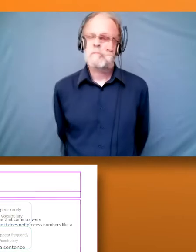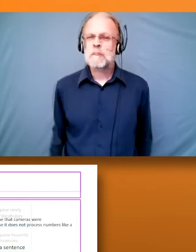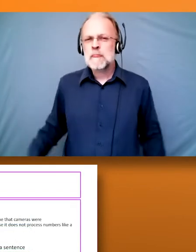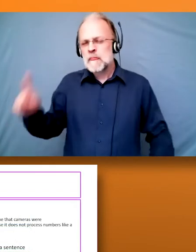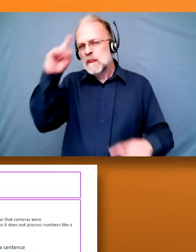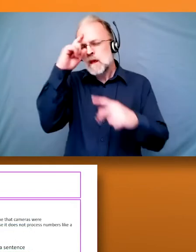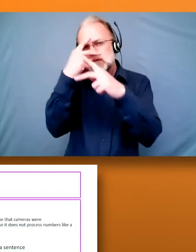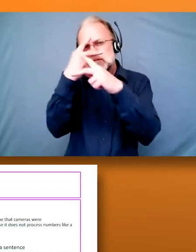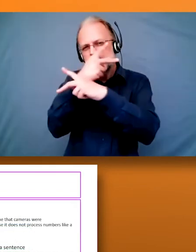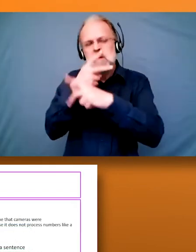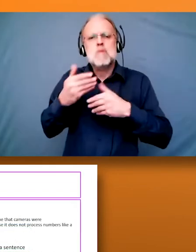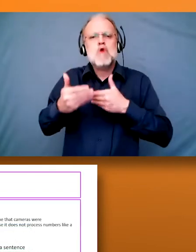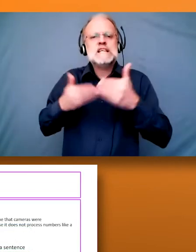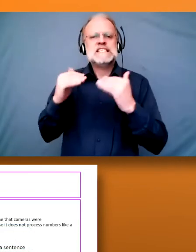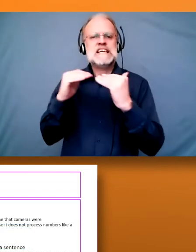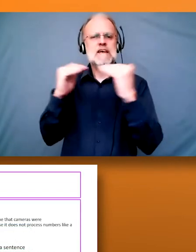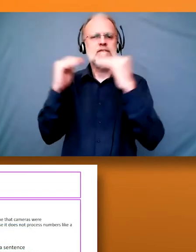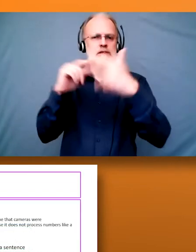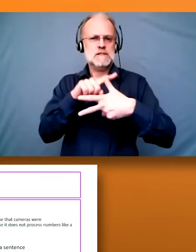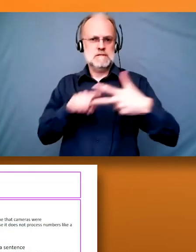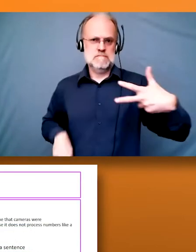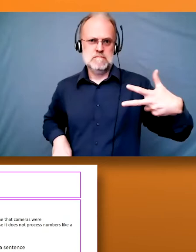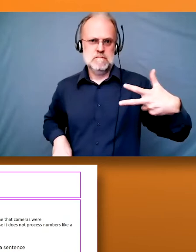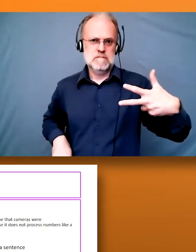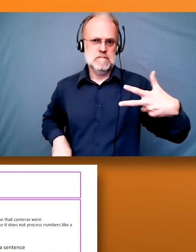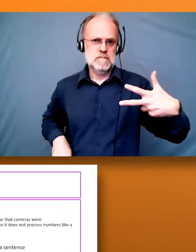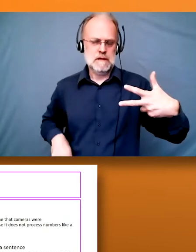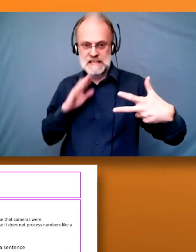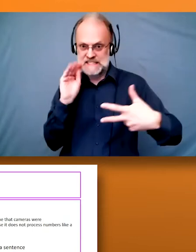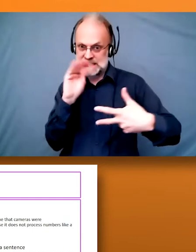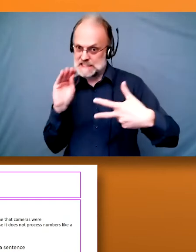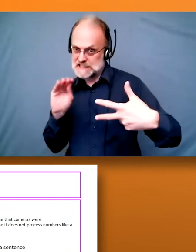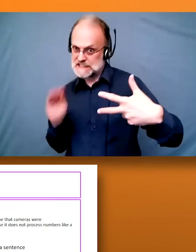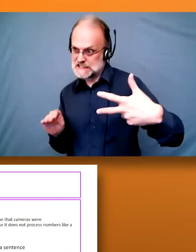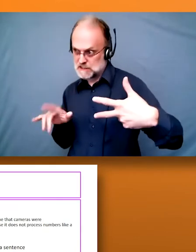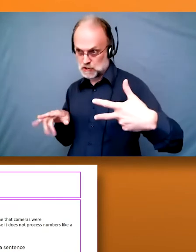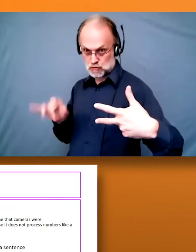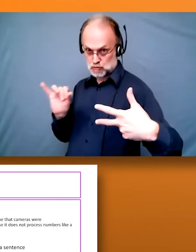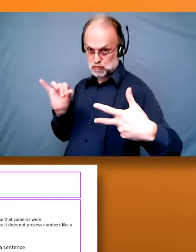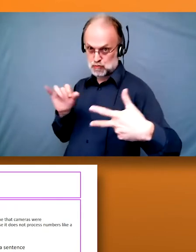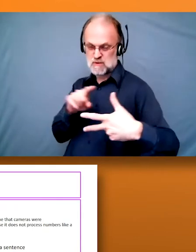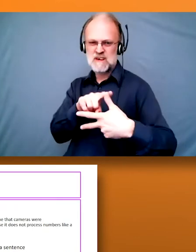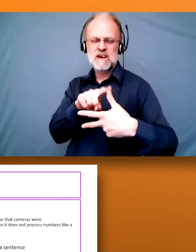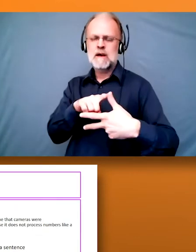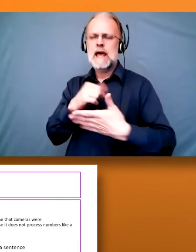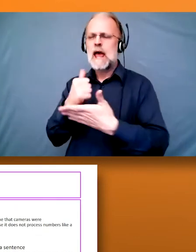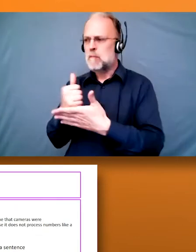We also need to teach at different processing levels. So we need to take--we need to help them associate